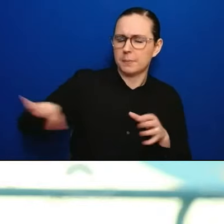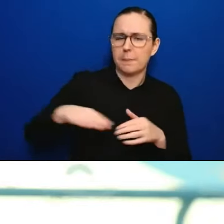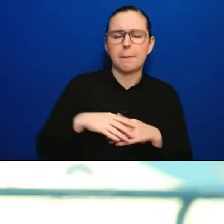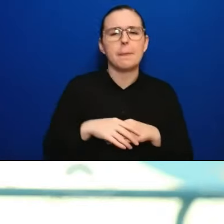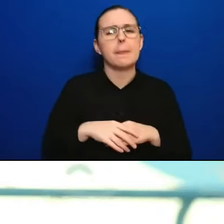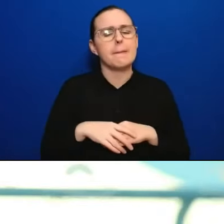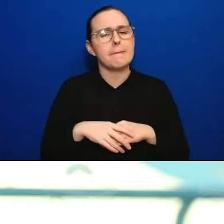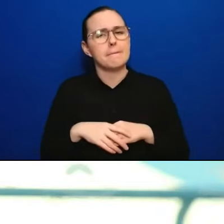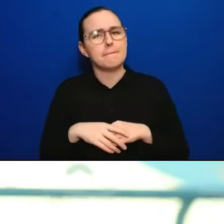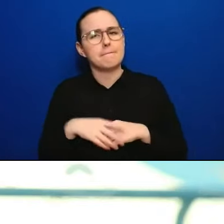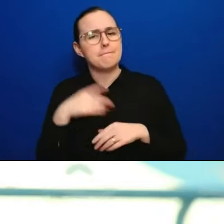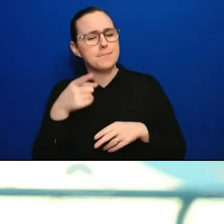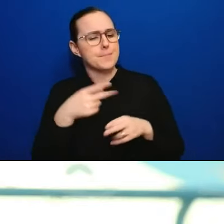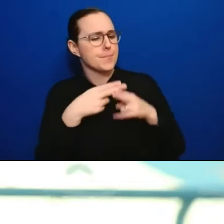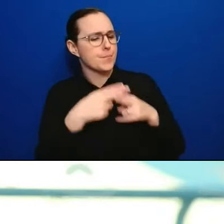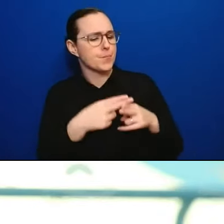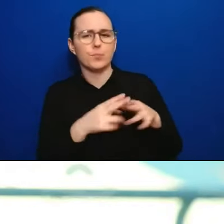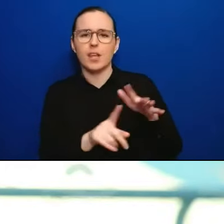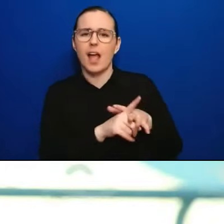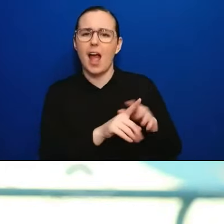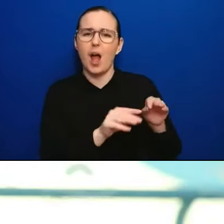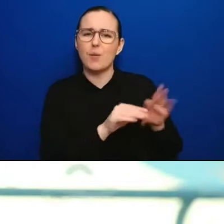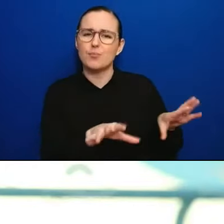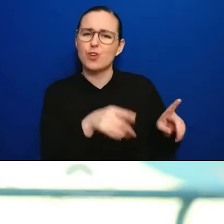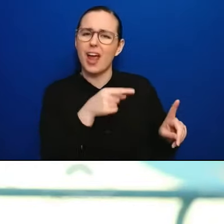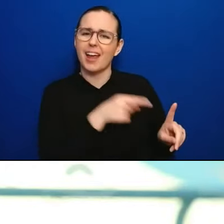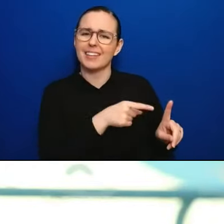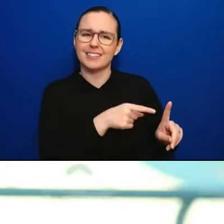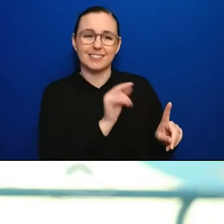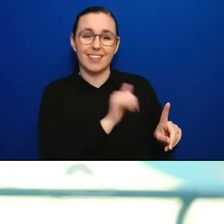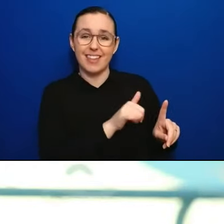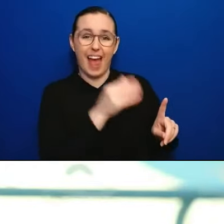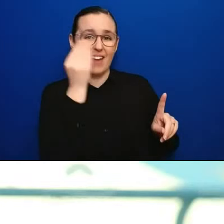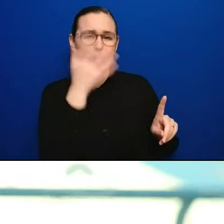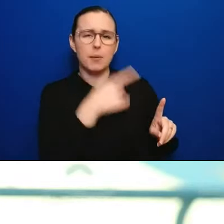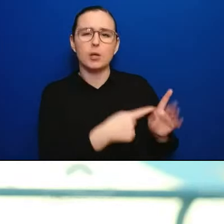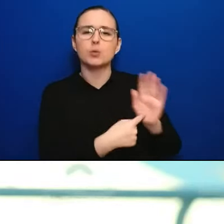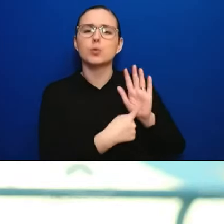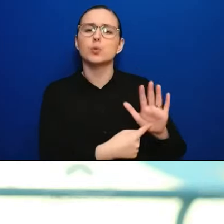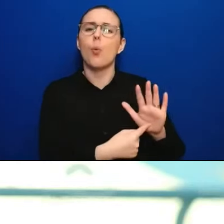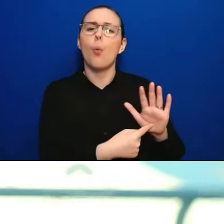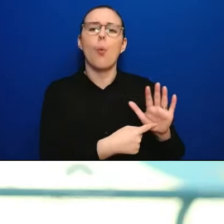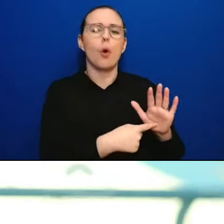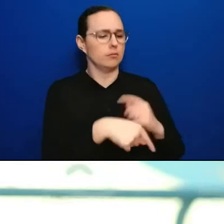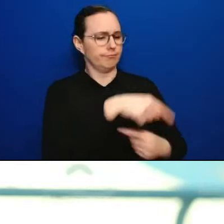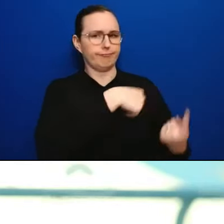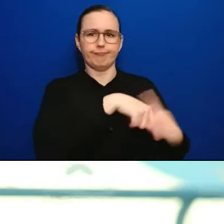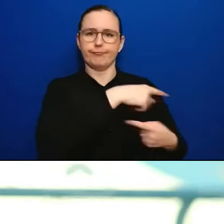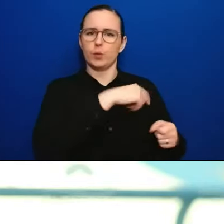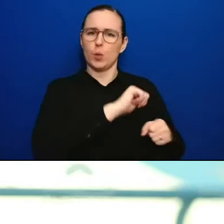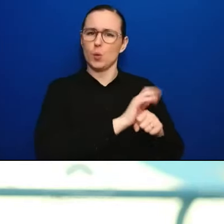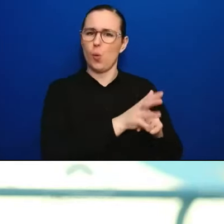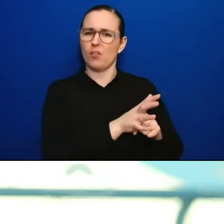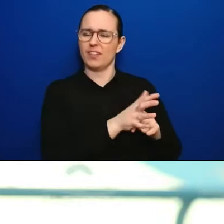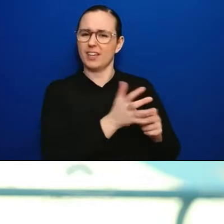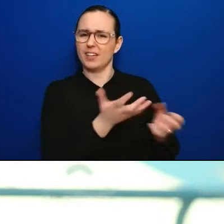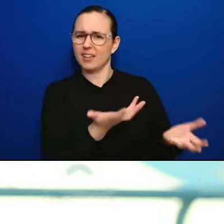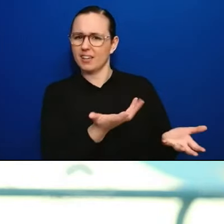will be continuing to visit. Declaring an outbreak just